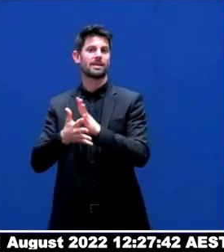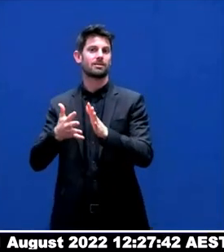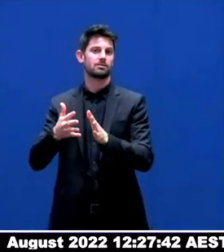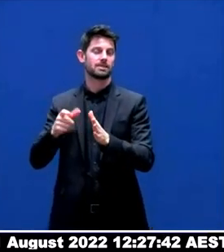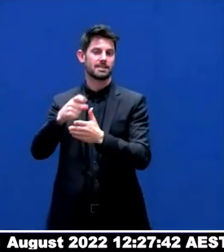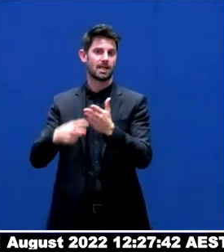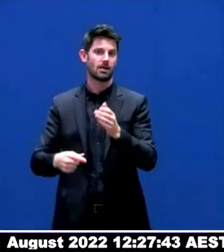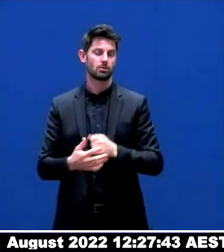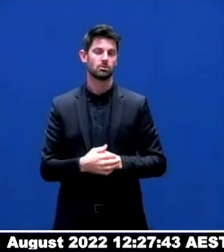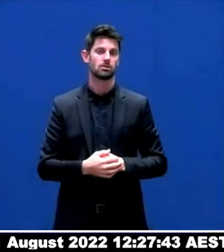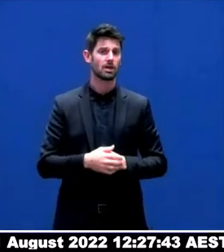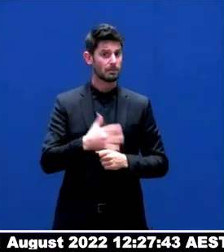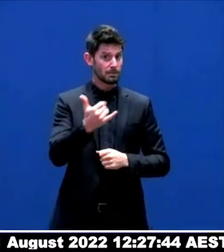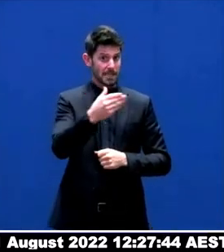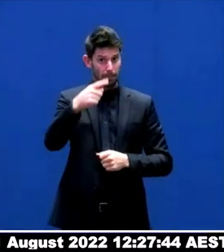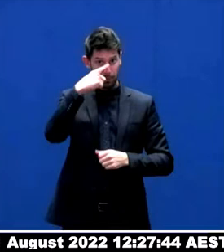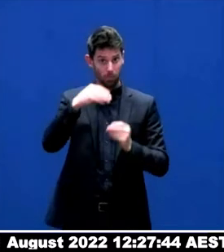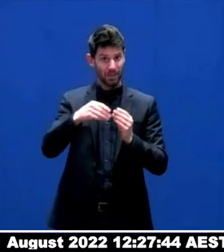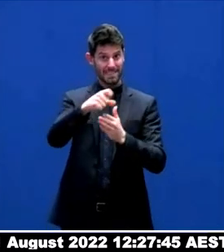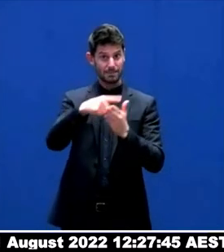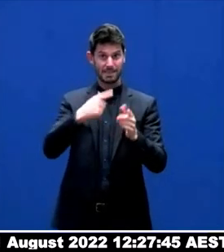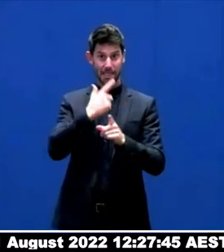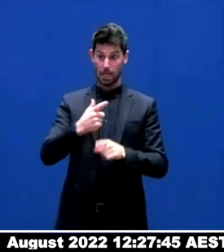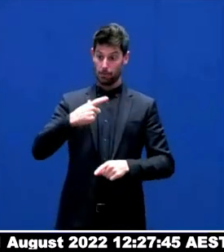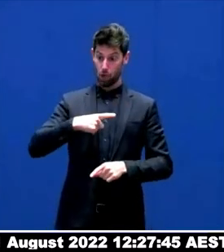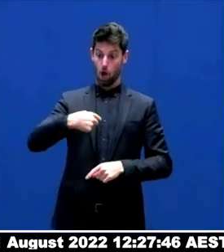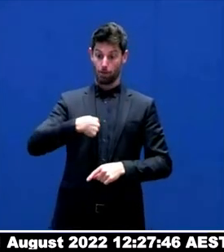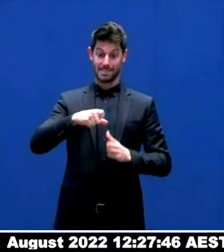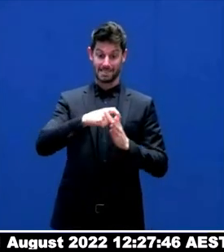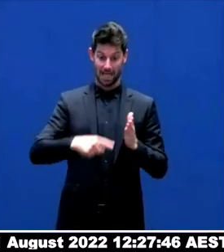doesn't make me vulnerable but the circumstances in which I find myself create